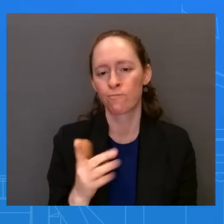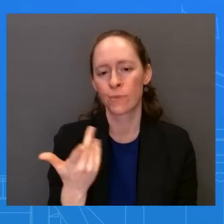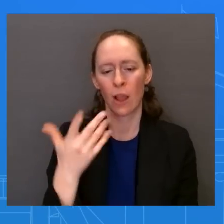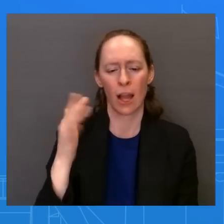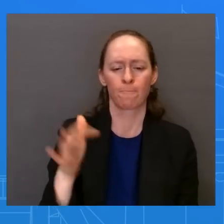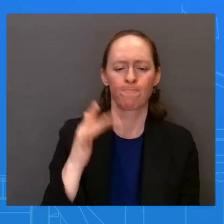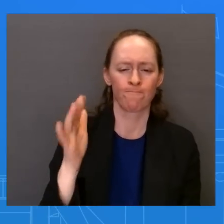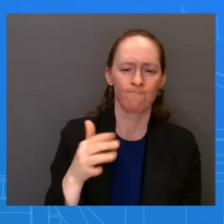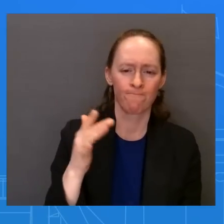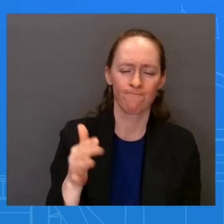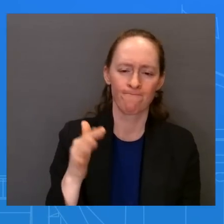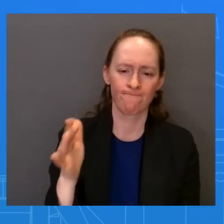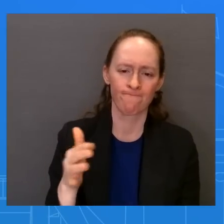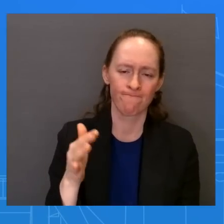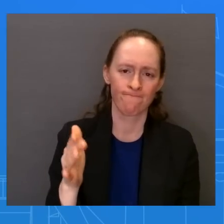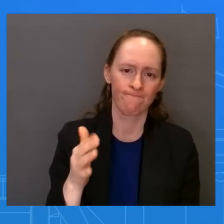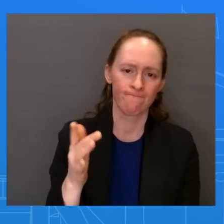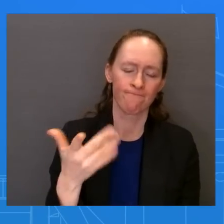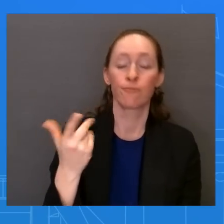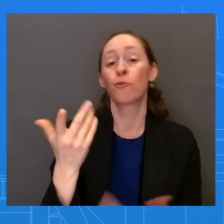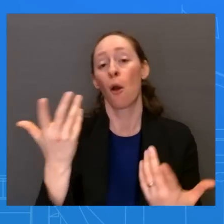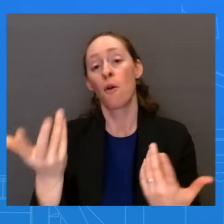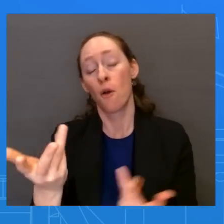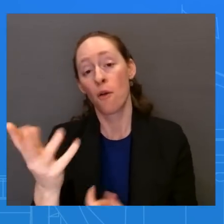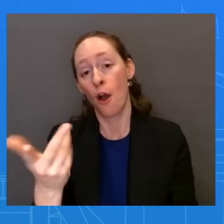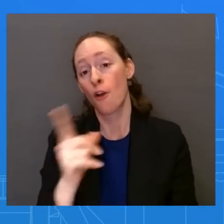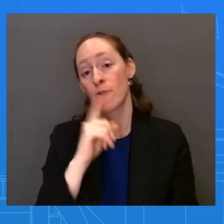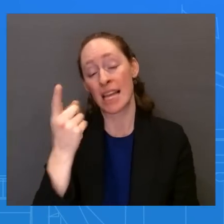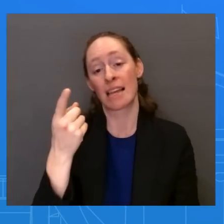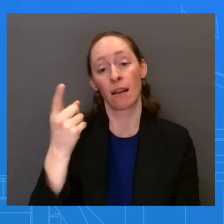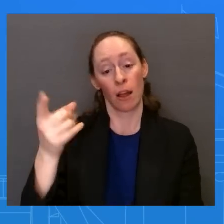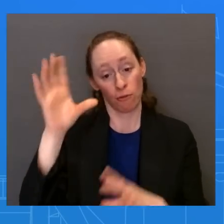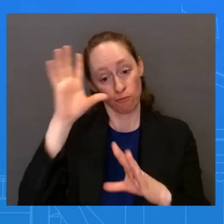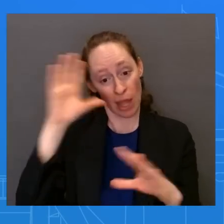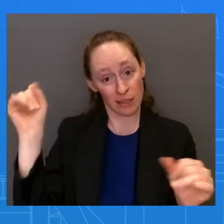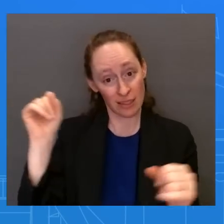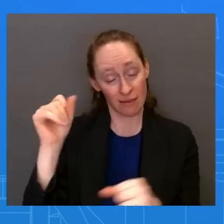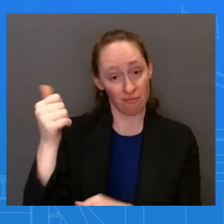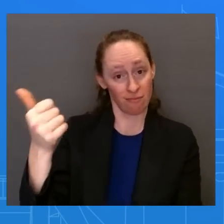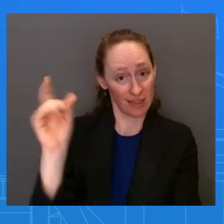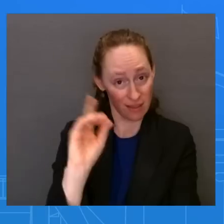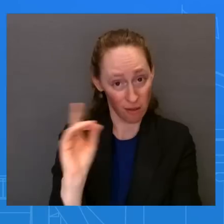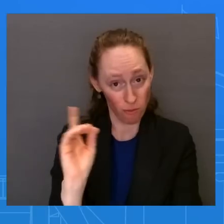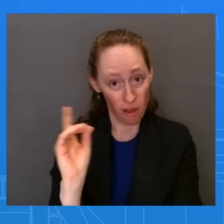in 60 years being able to -- you know, to have a successful midterm,